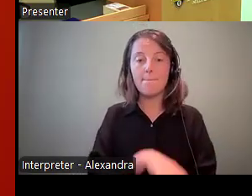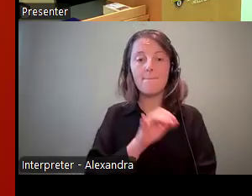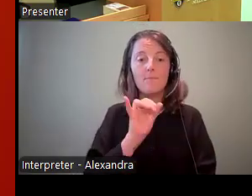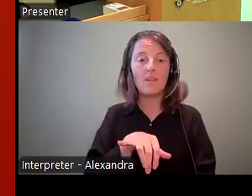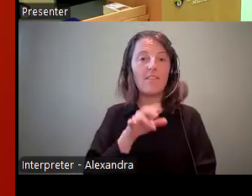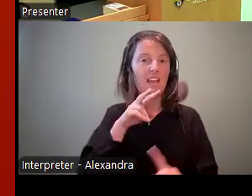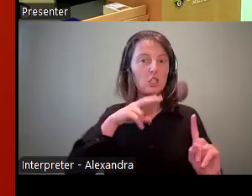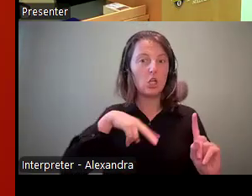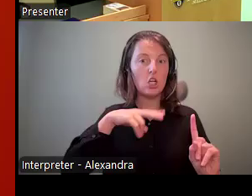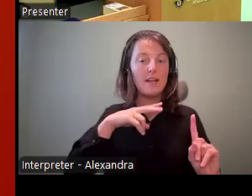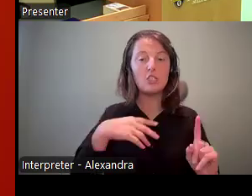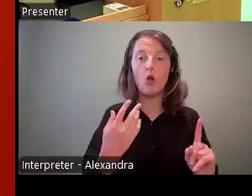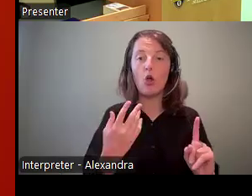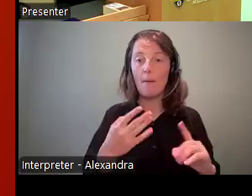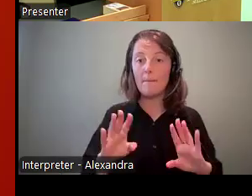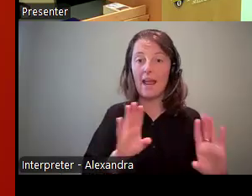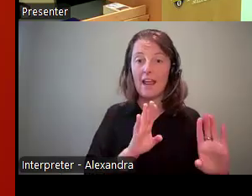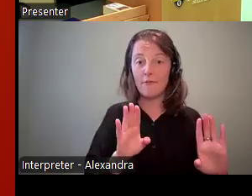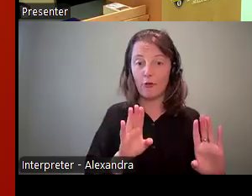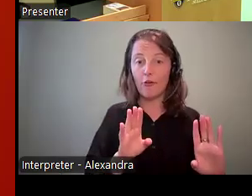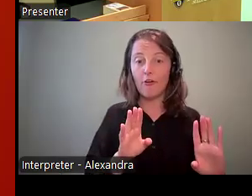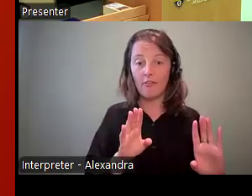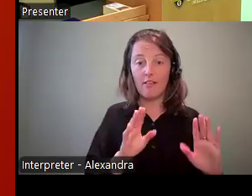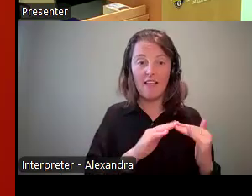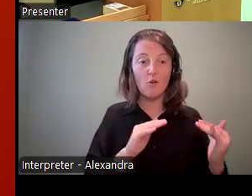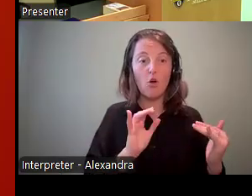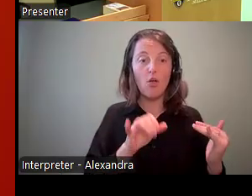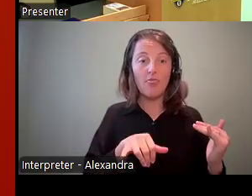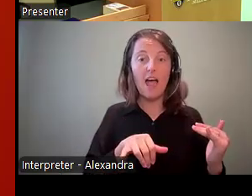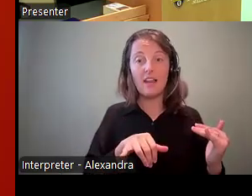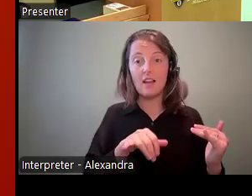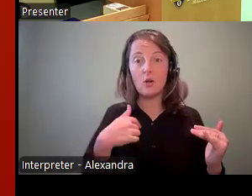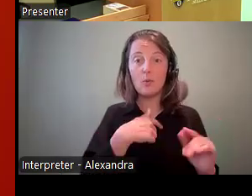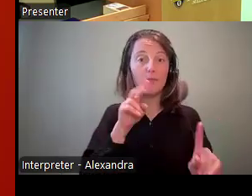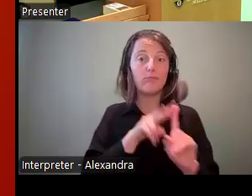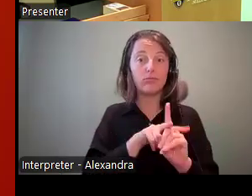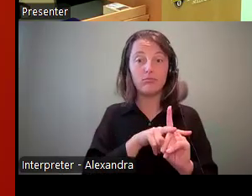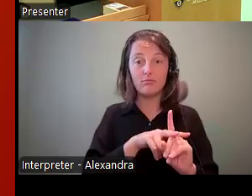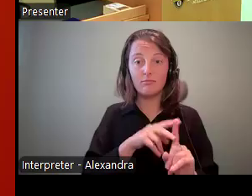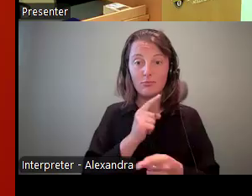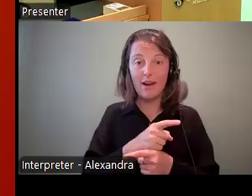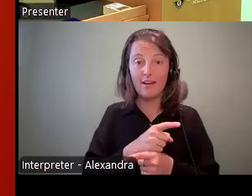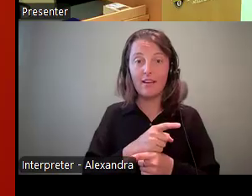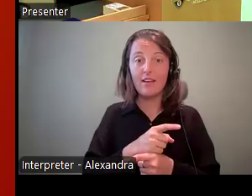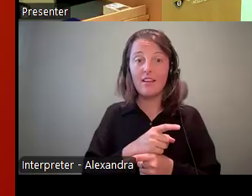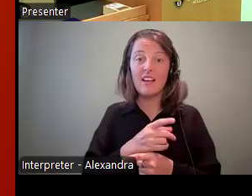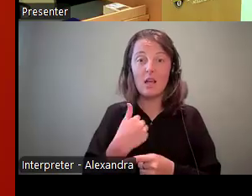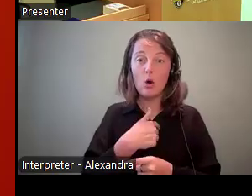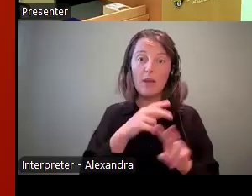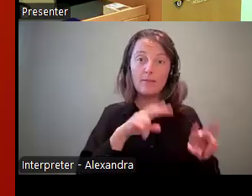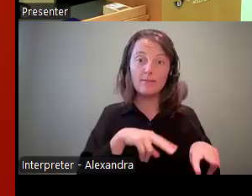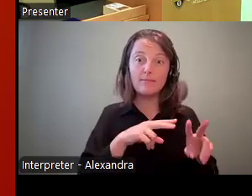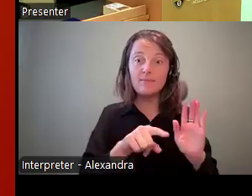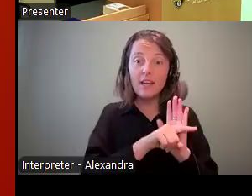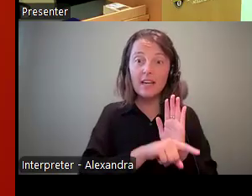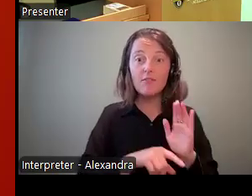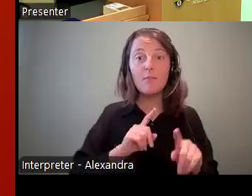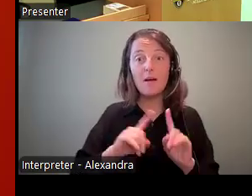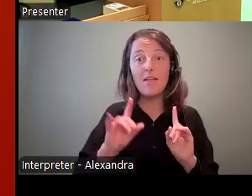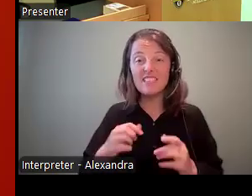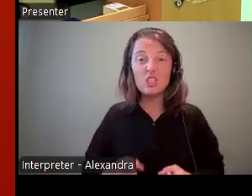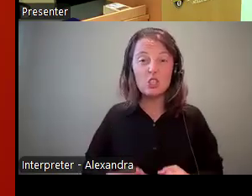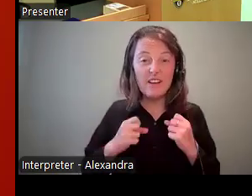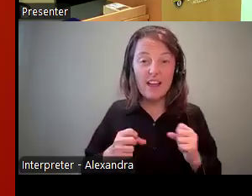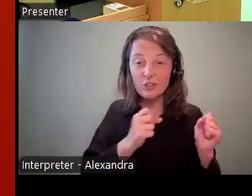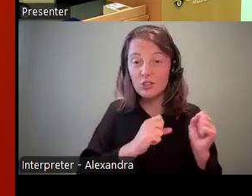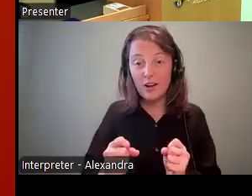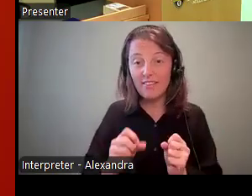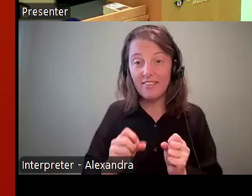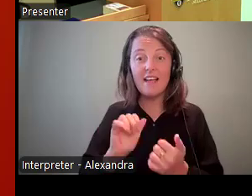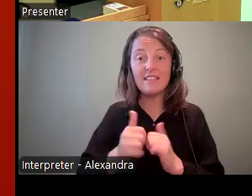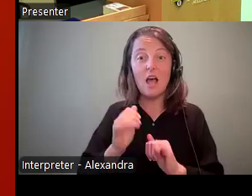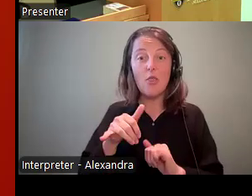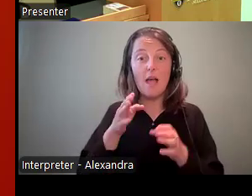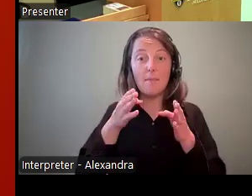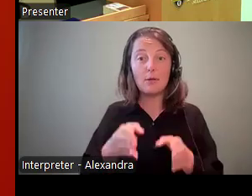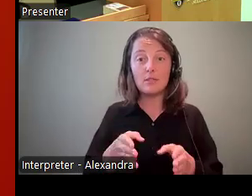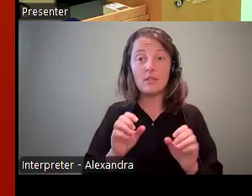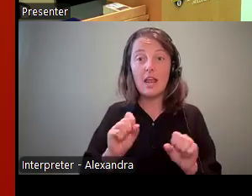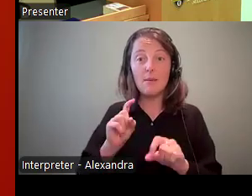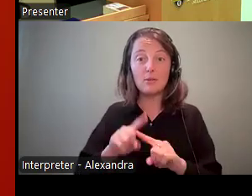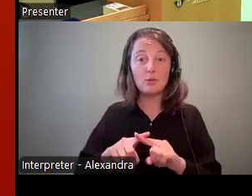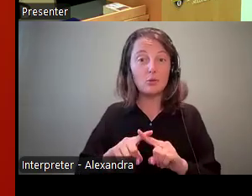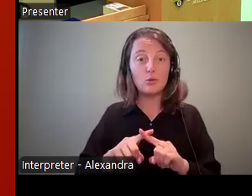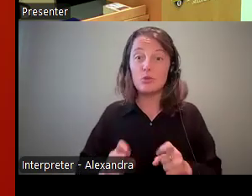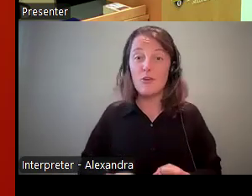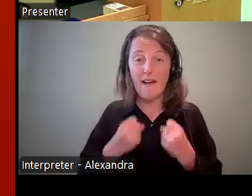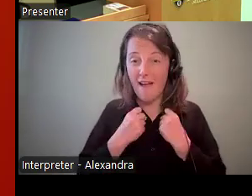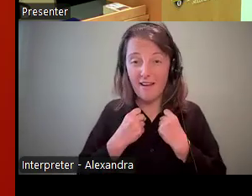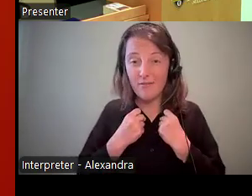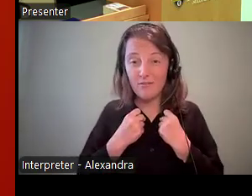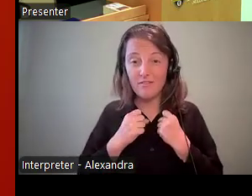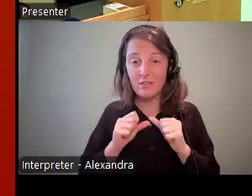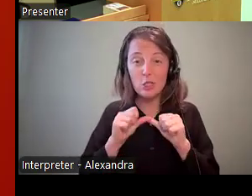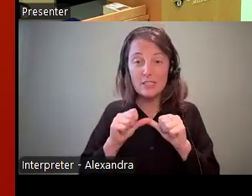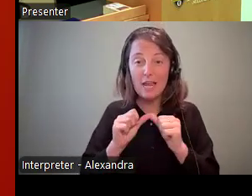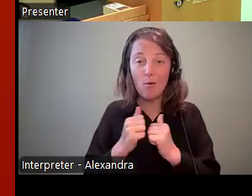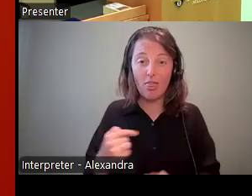on behavior. That is actually a survival strength because that's how they got to stay with us